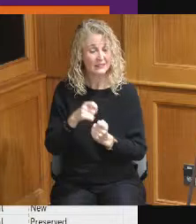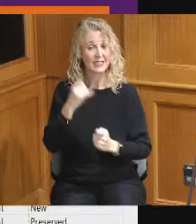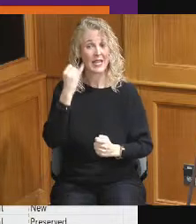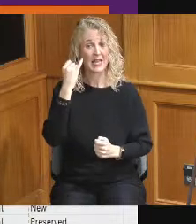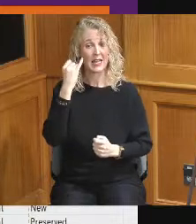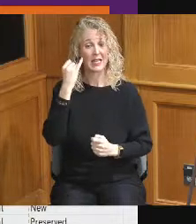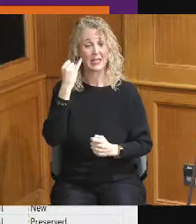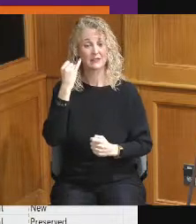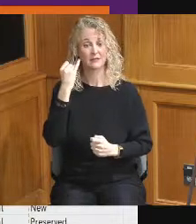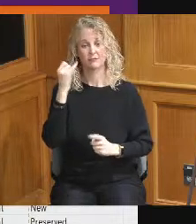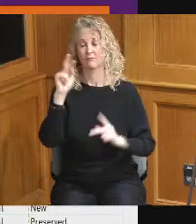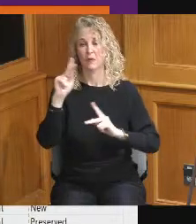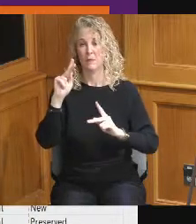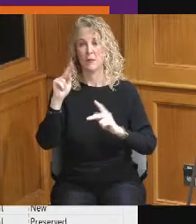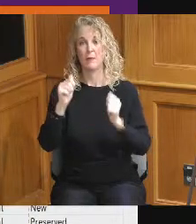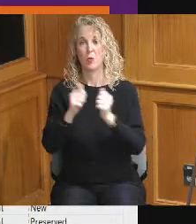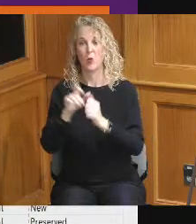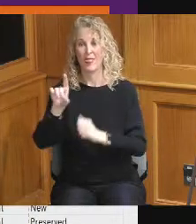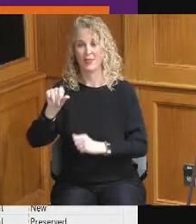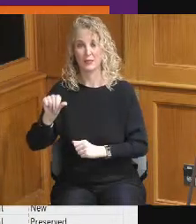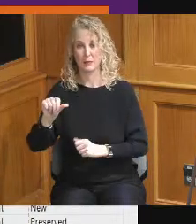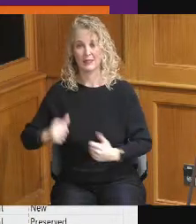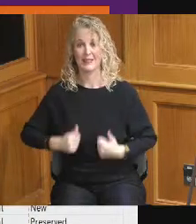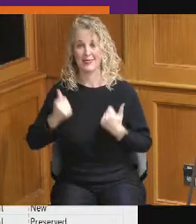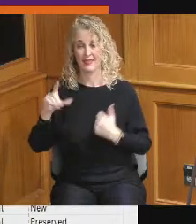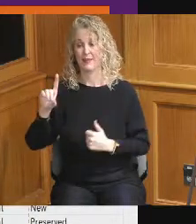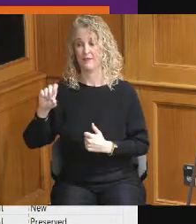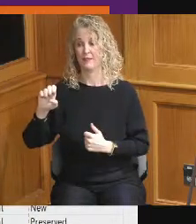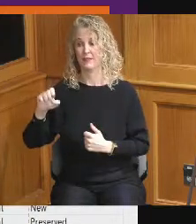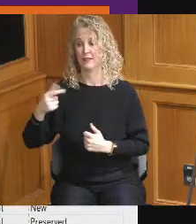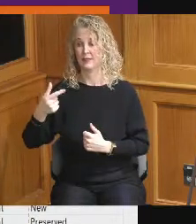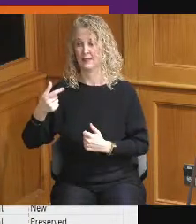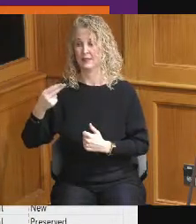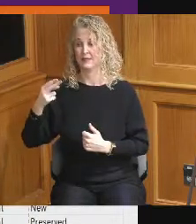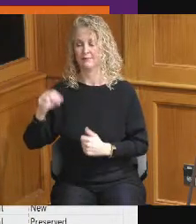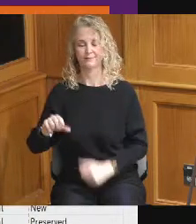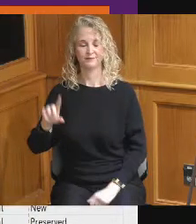project for disabled residents in Delhigh Township and that is a really great example of like this